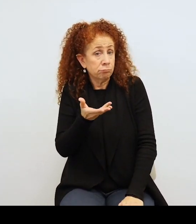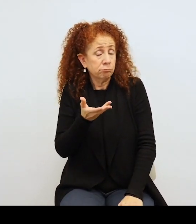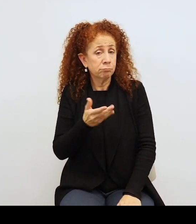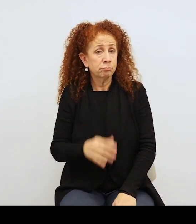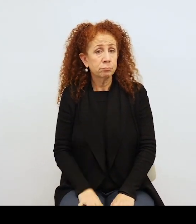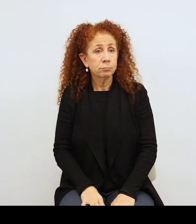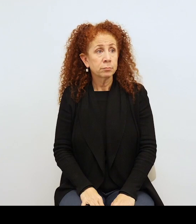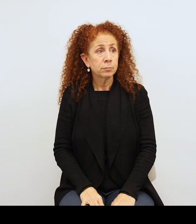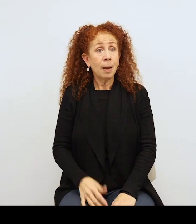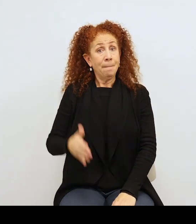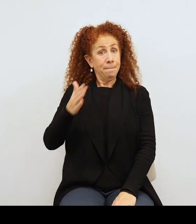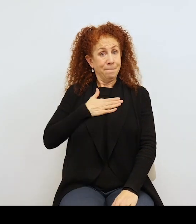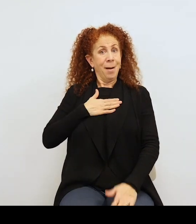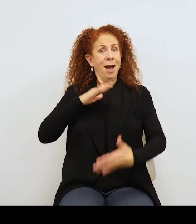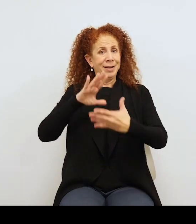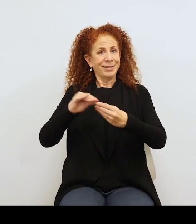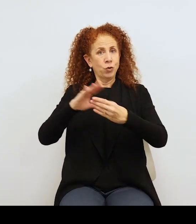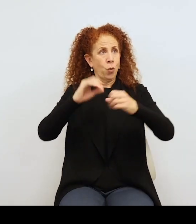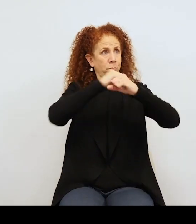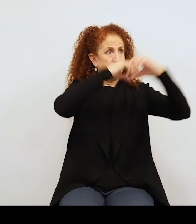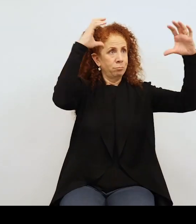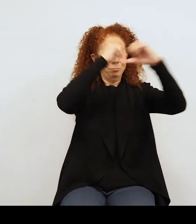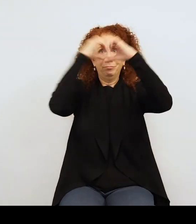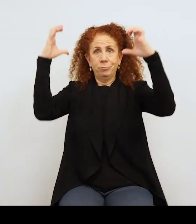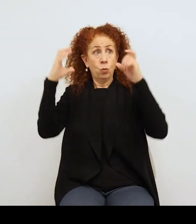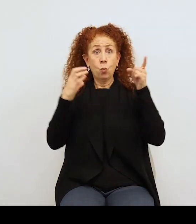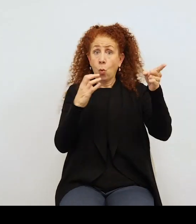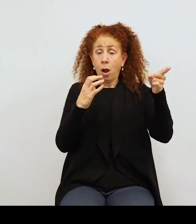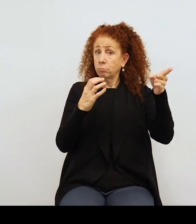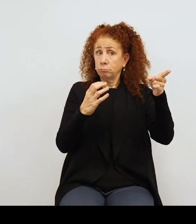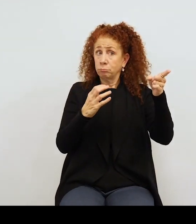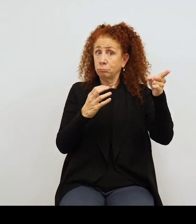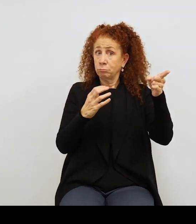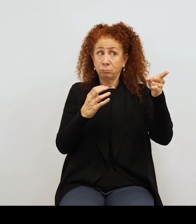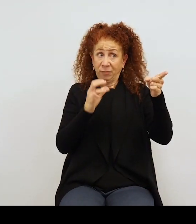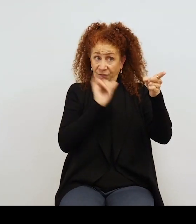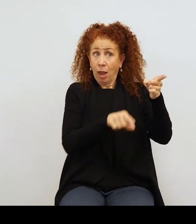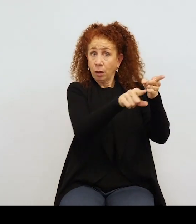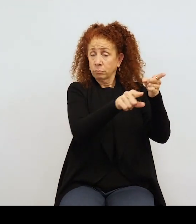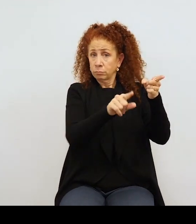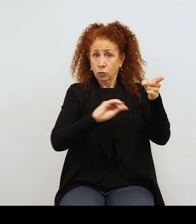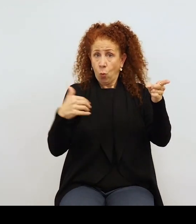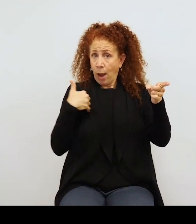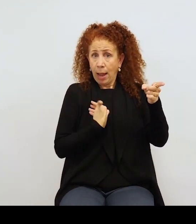The scenario I drew up in the beginning, one was exactly that. It was nice. It was green.